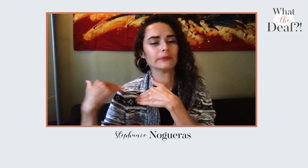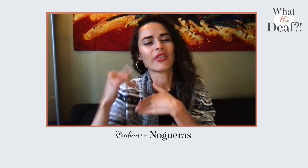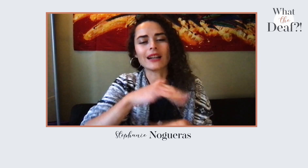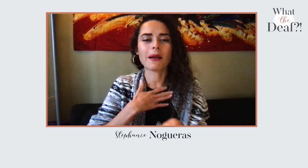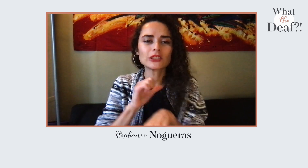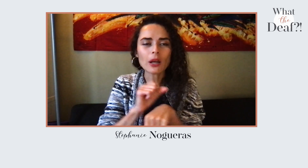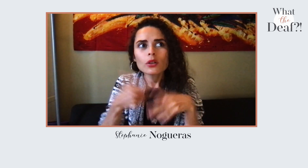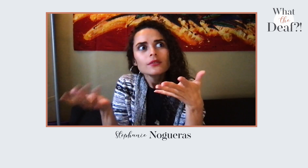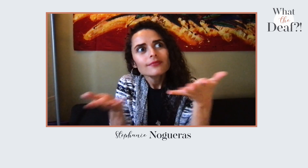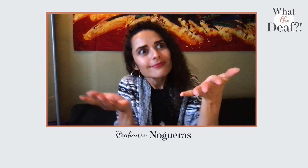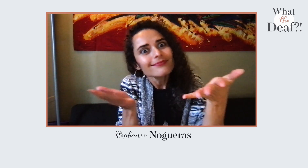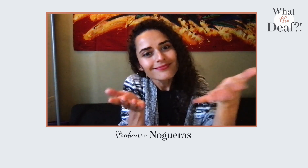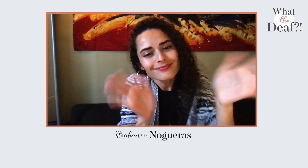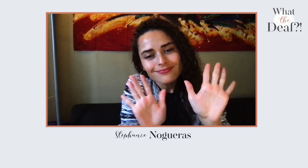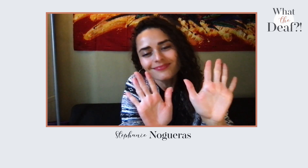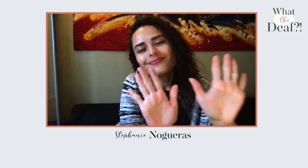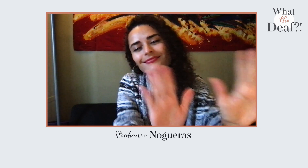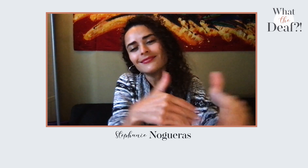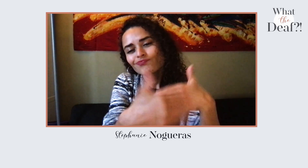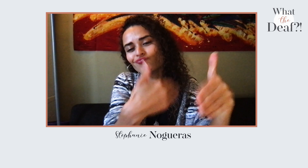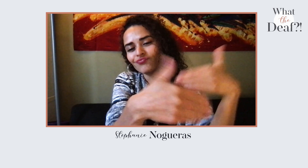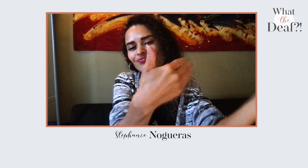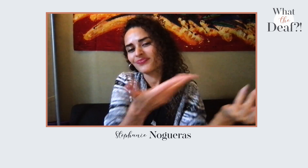it feels like it's my responsibility to push through it, you know?